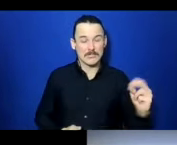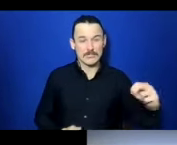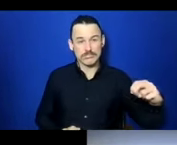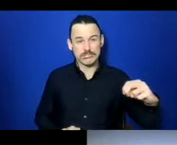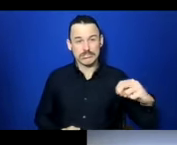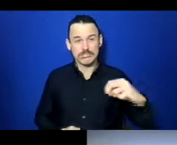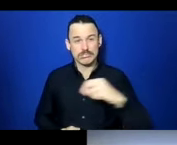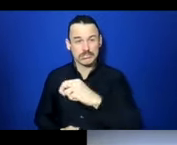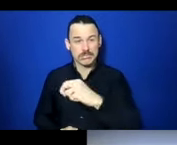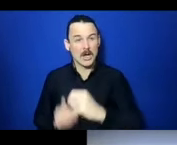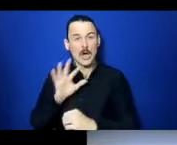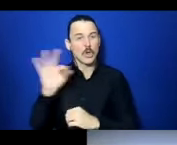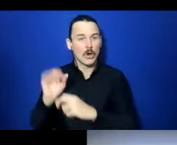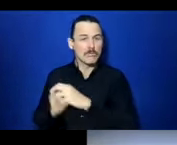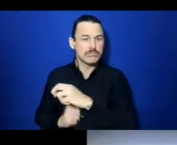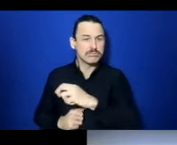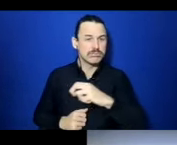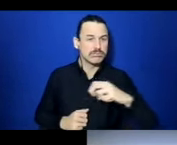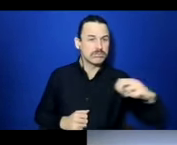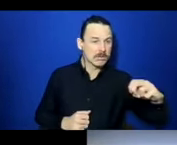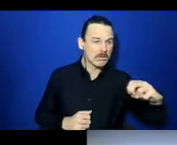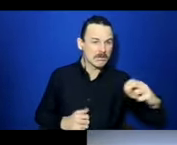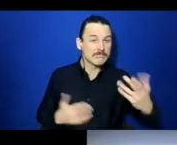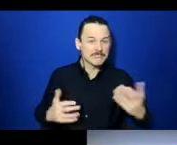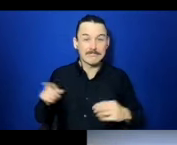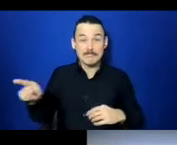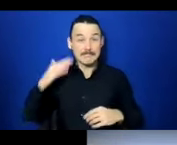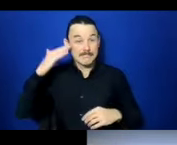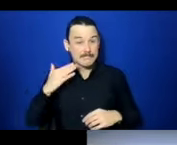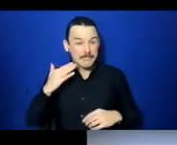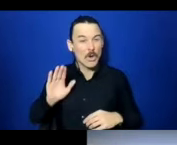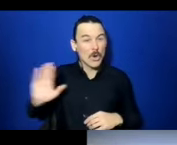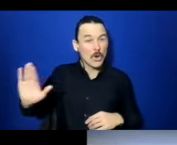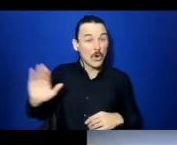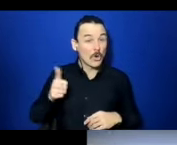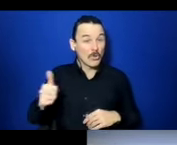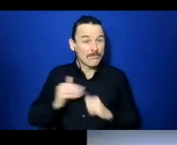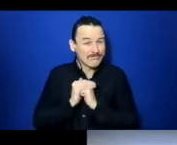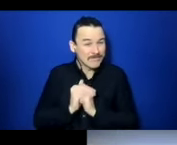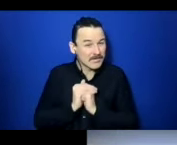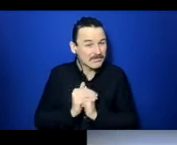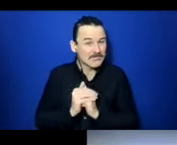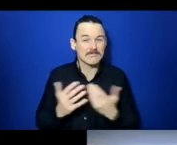She had a friend of hers, a good friend of hers, who was actually used to propel themselves in